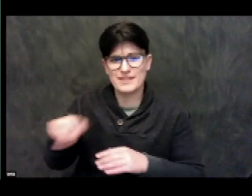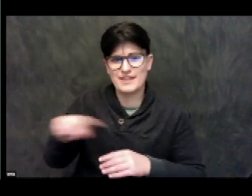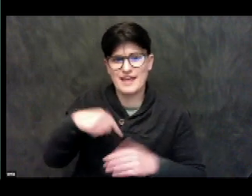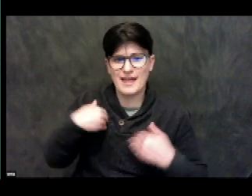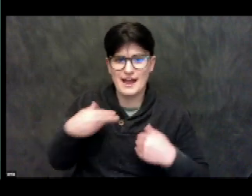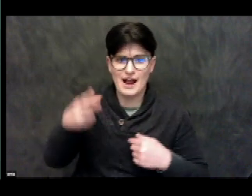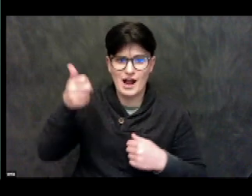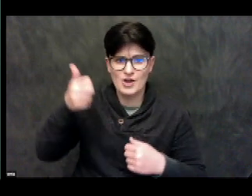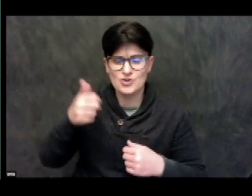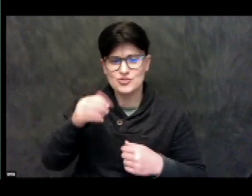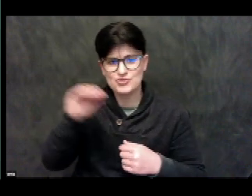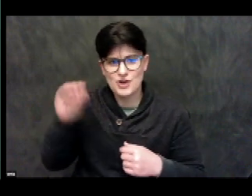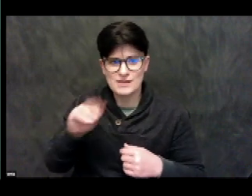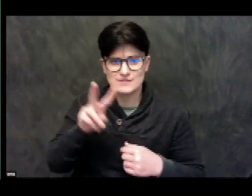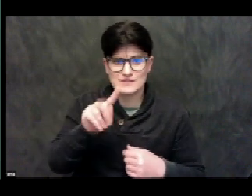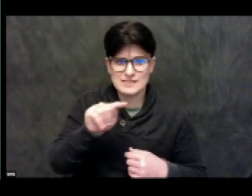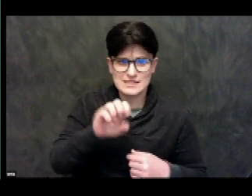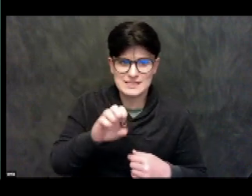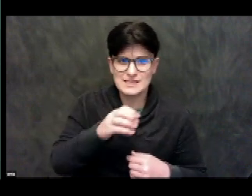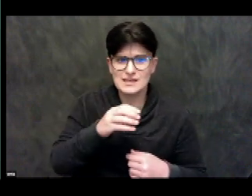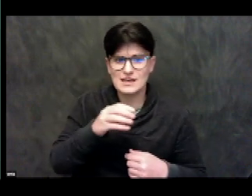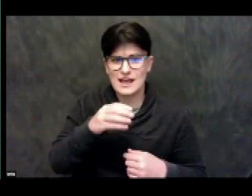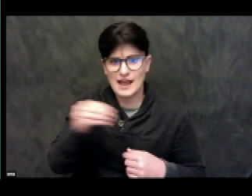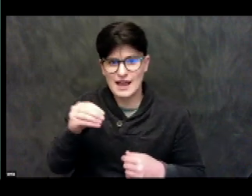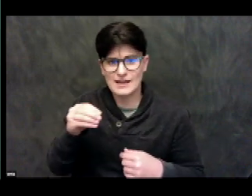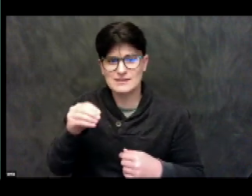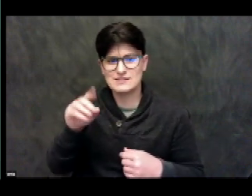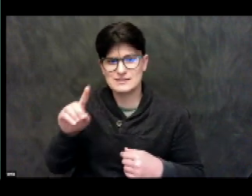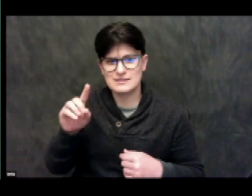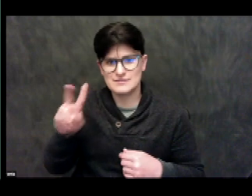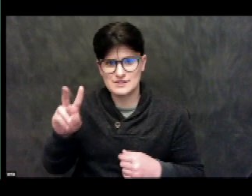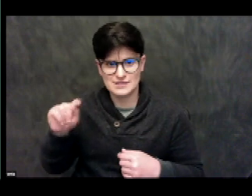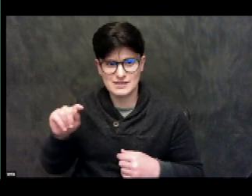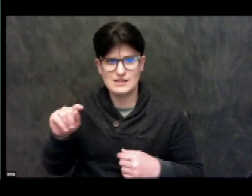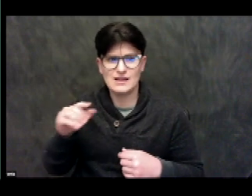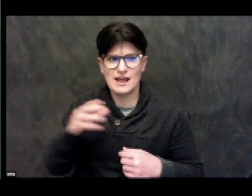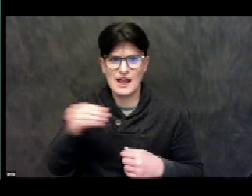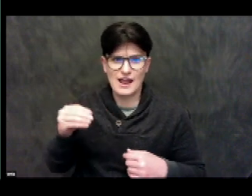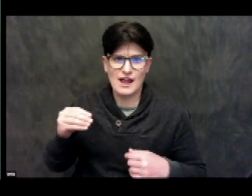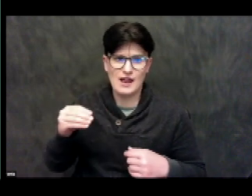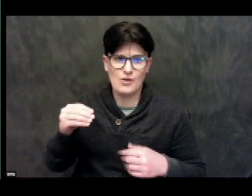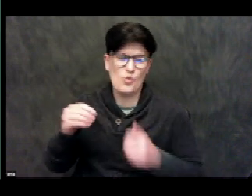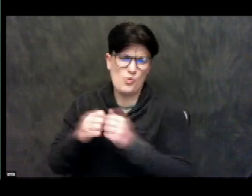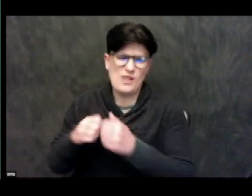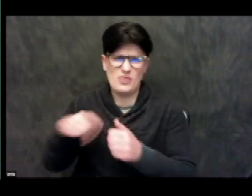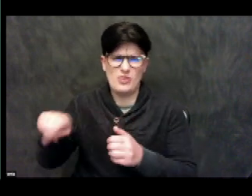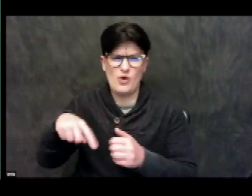and those with physical disabilities, but no increased risk of PE, probably due to numbers.